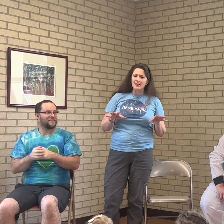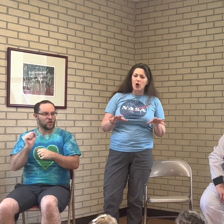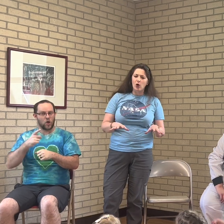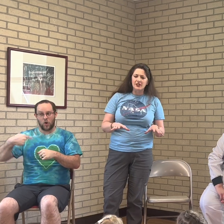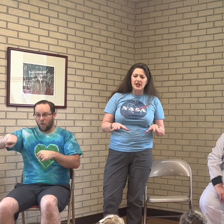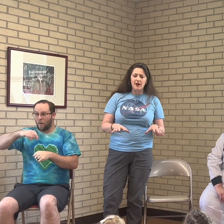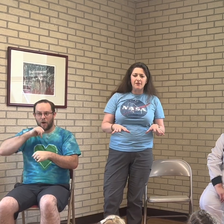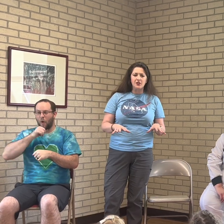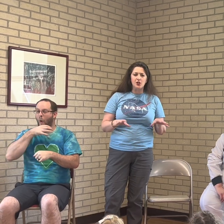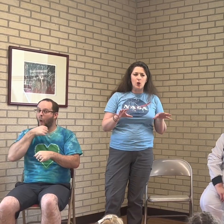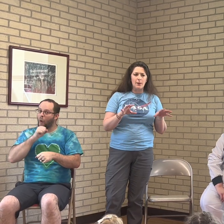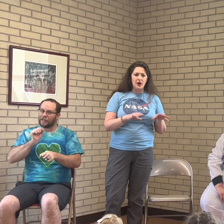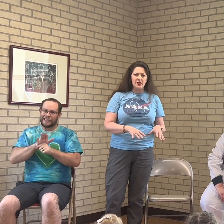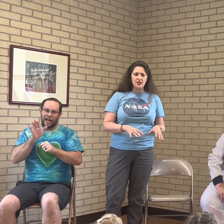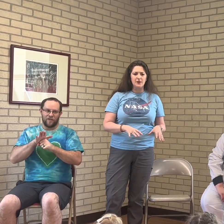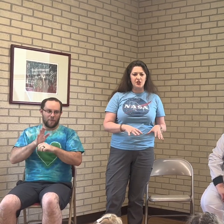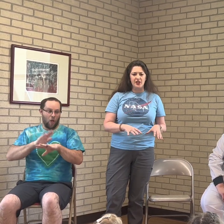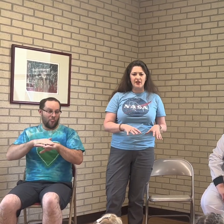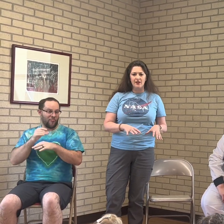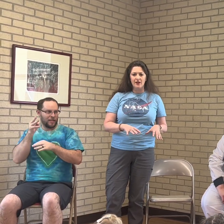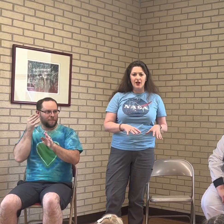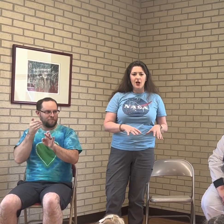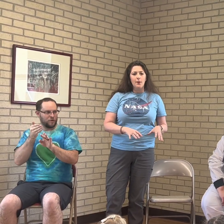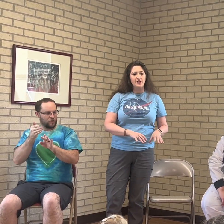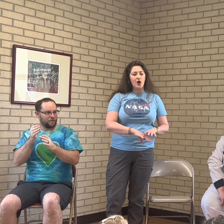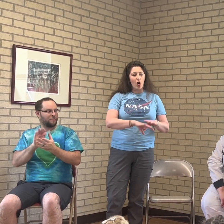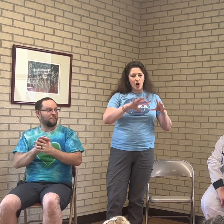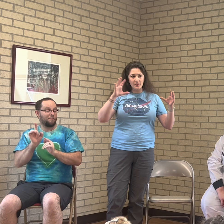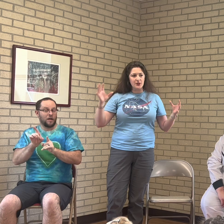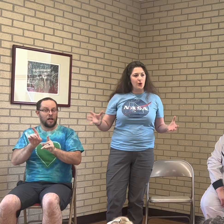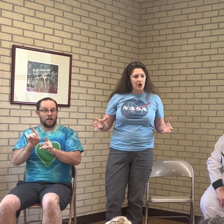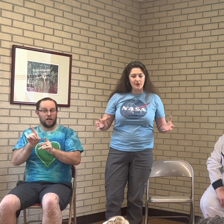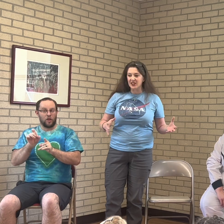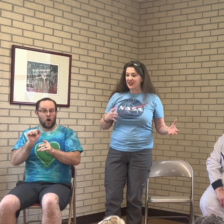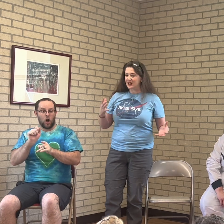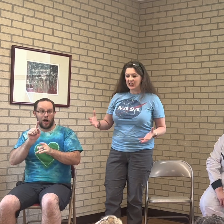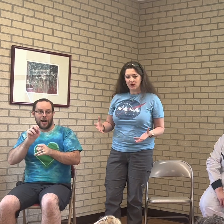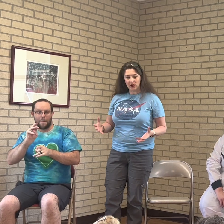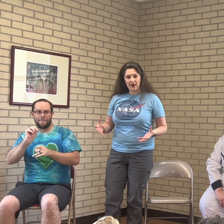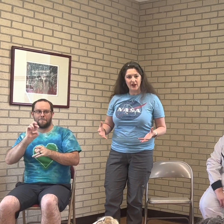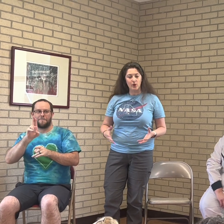going to be old enough to go up on this mission, but the Artemis program is going to keep traveling.